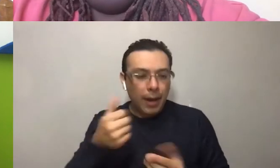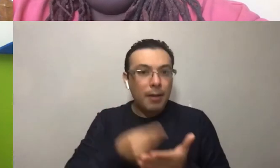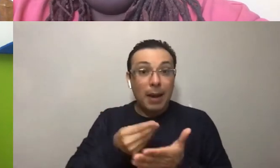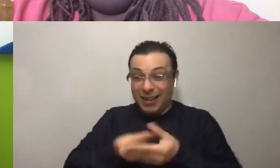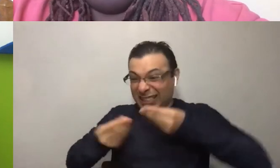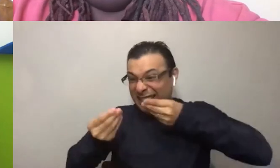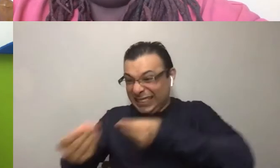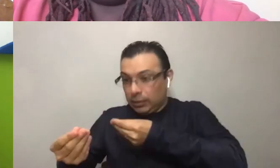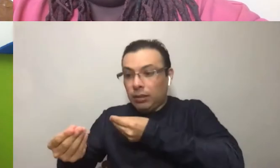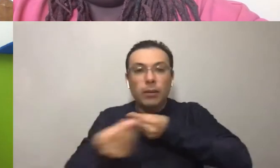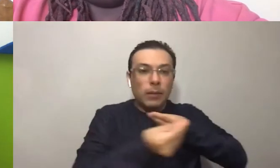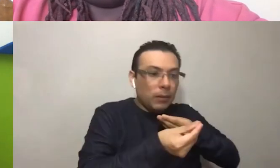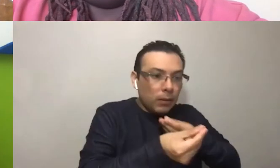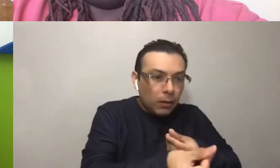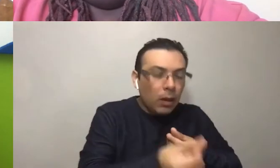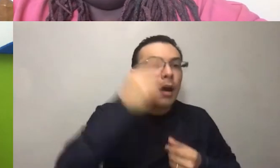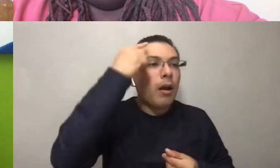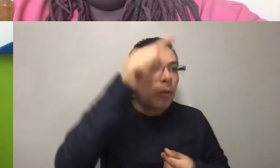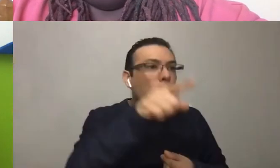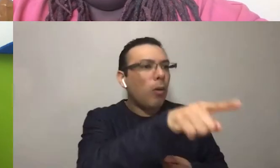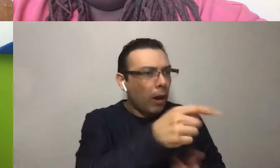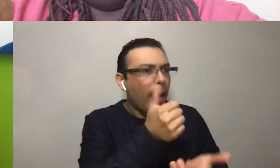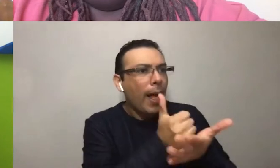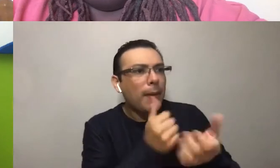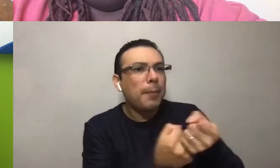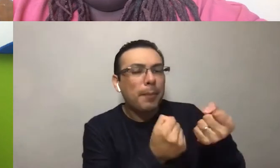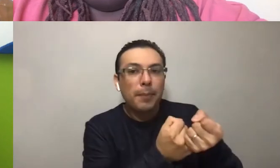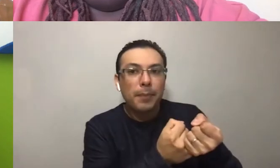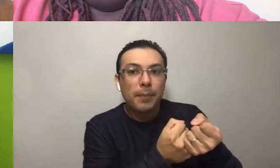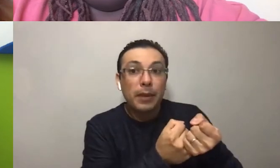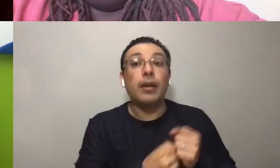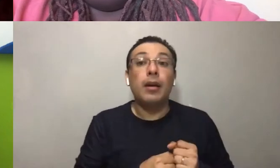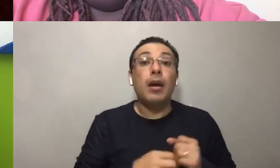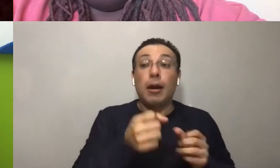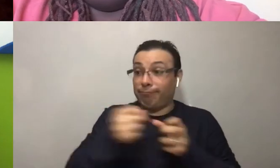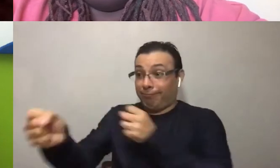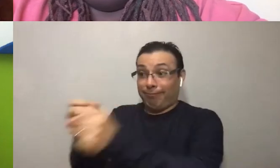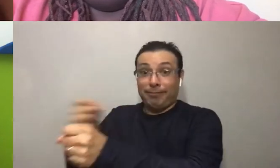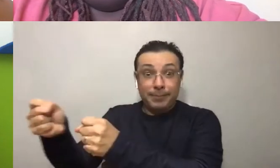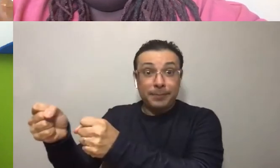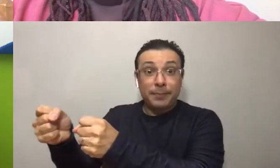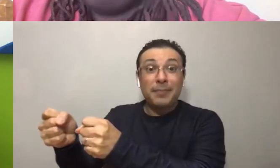but we lock up nondisabled Black and brown people and we give them disabilities, because we abuse them and